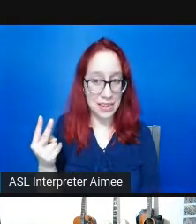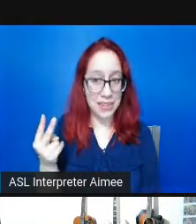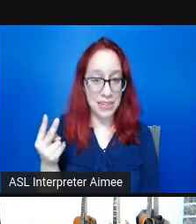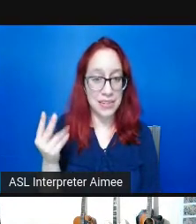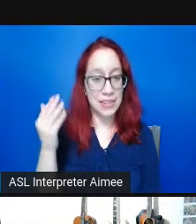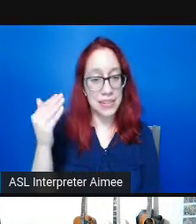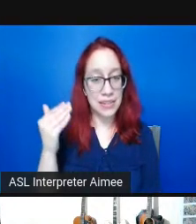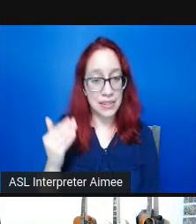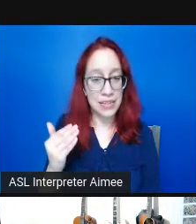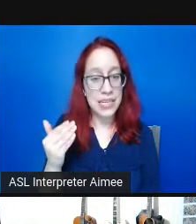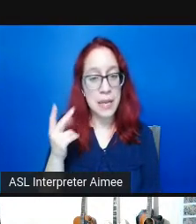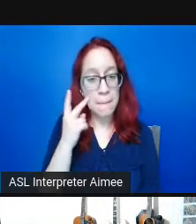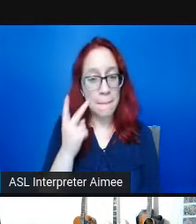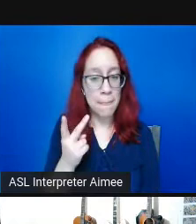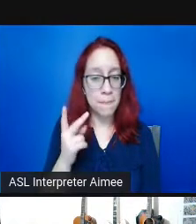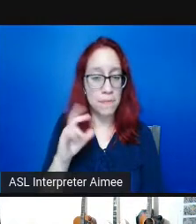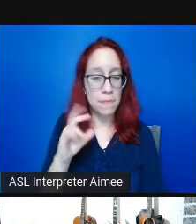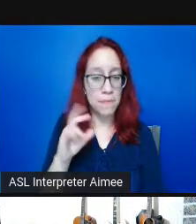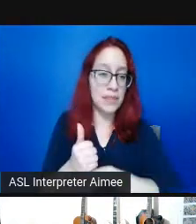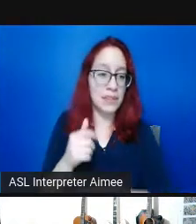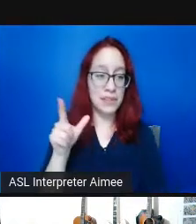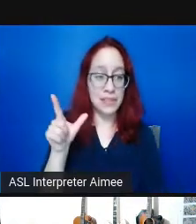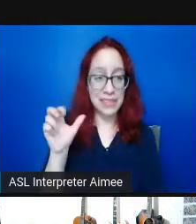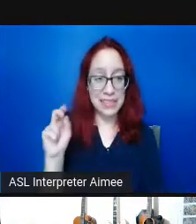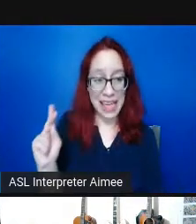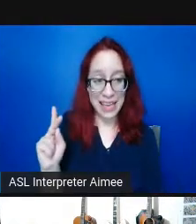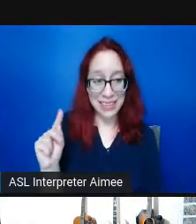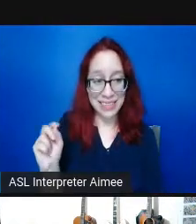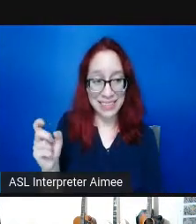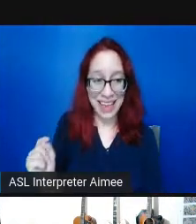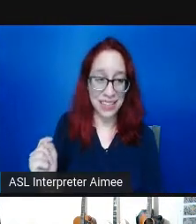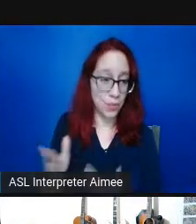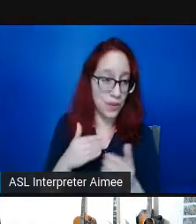you can set the link text however you want, so that's okay.